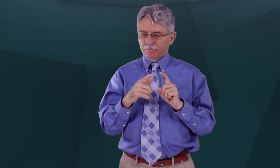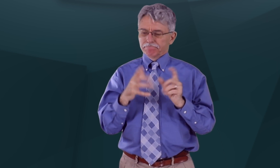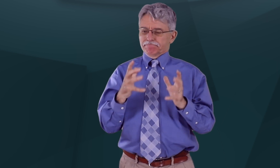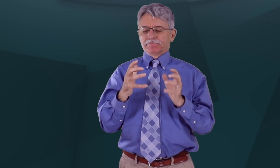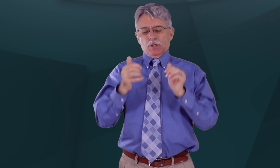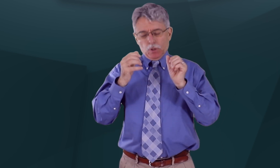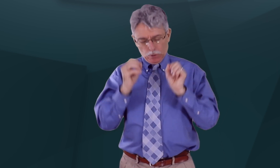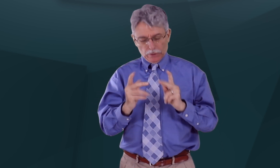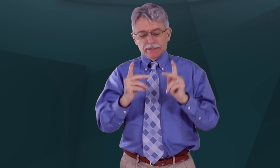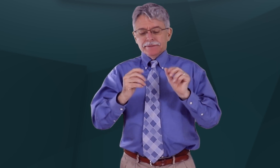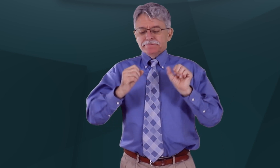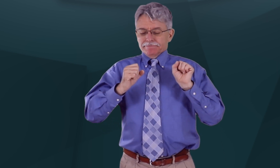But okay -- fine.